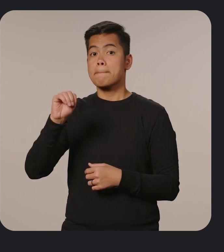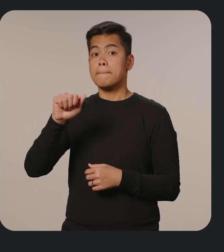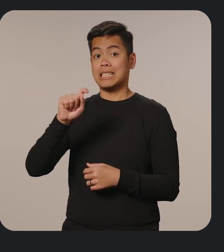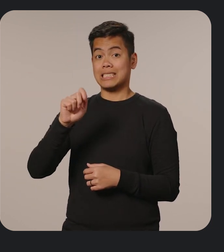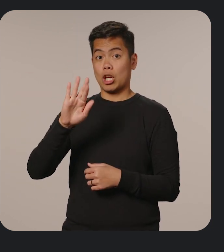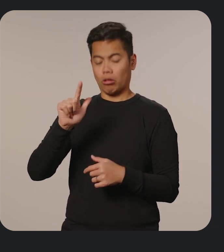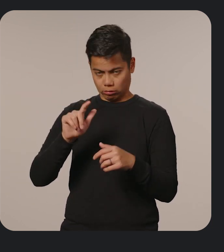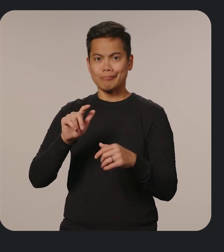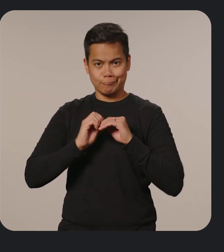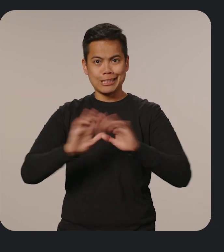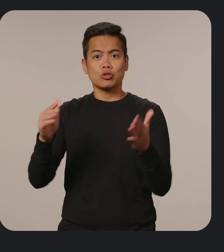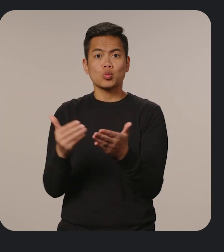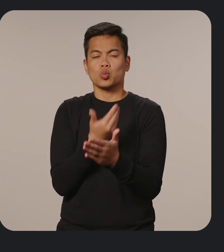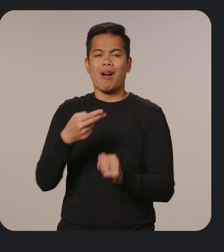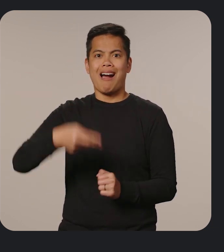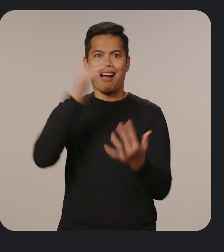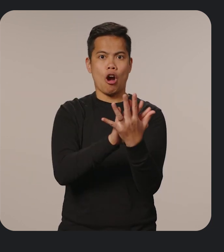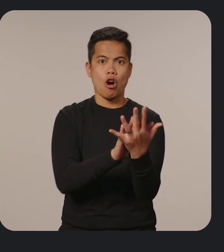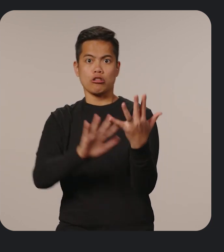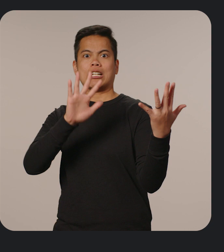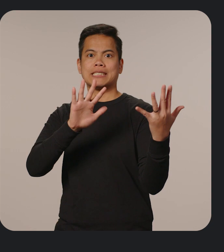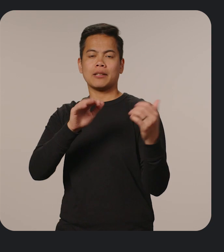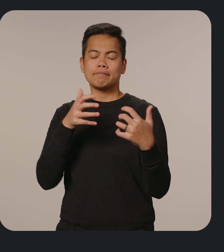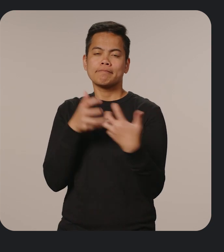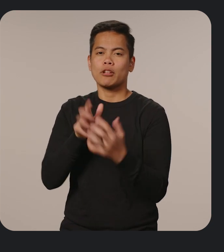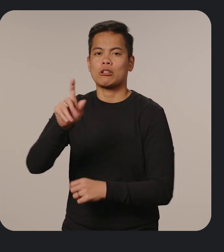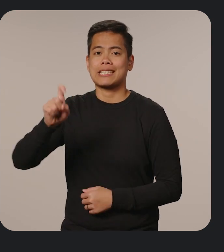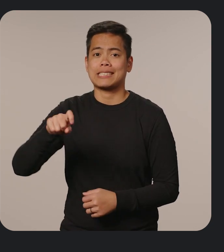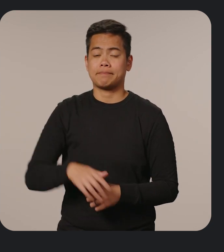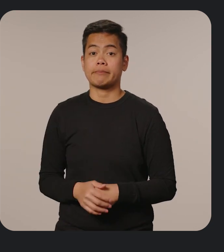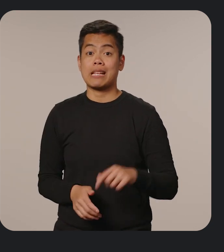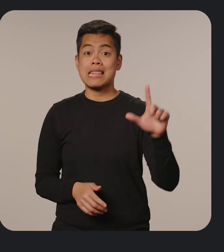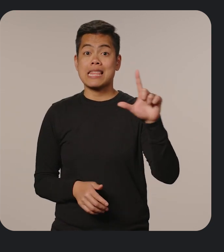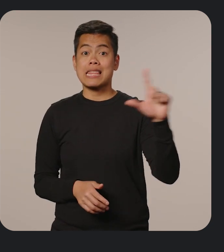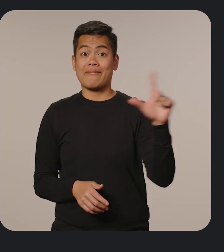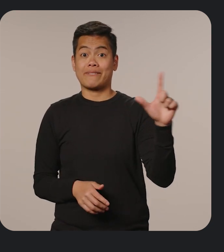In the middle is a new medium contrast theme that meets the 3 to 1 contrast ratio.